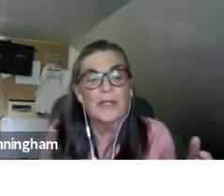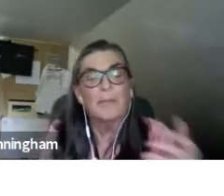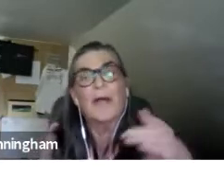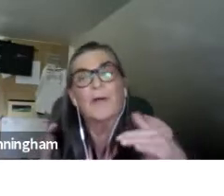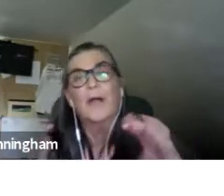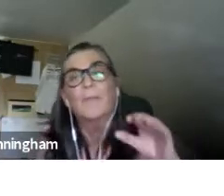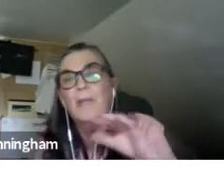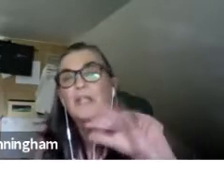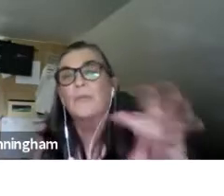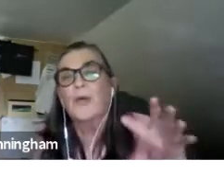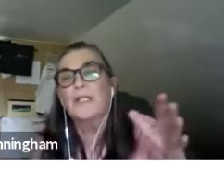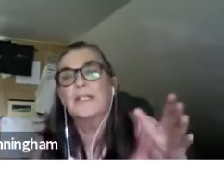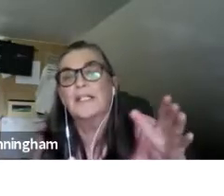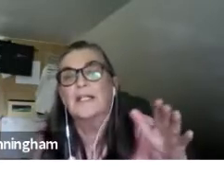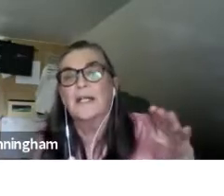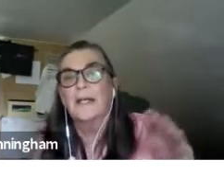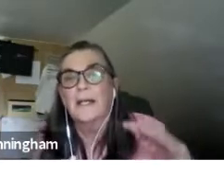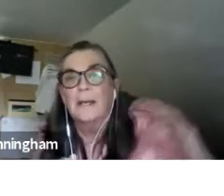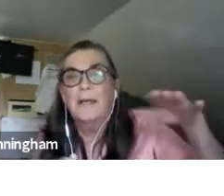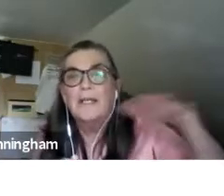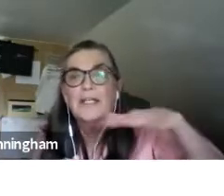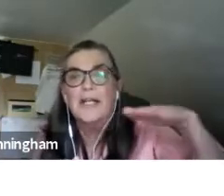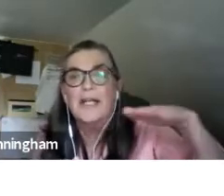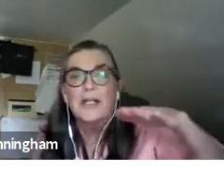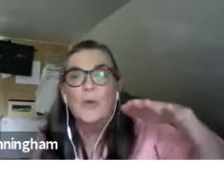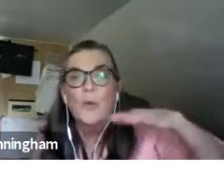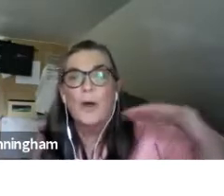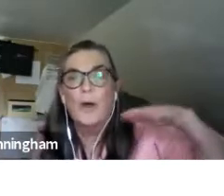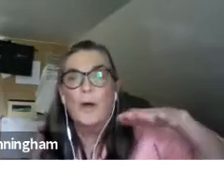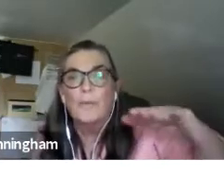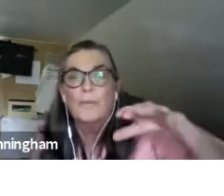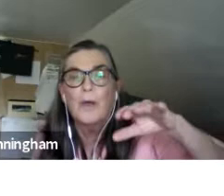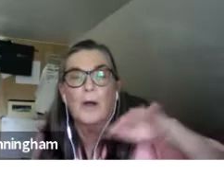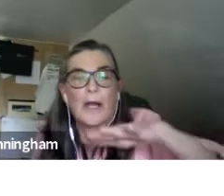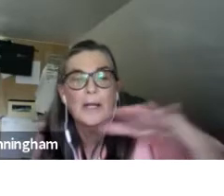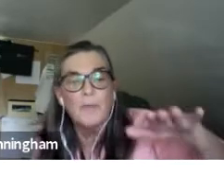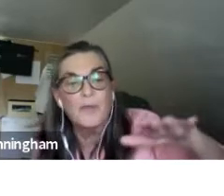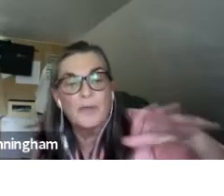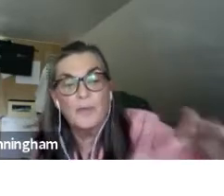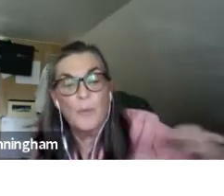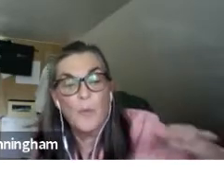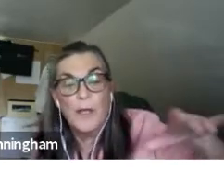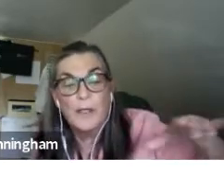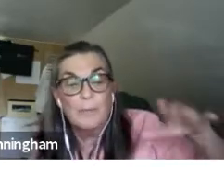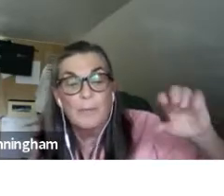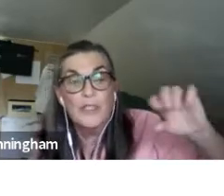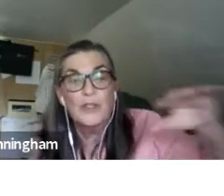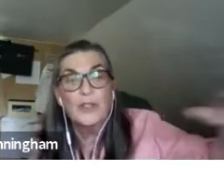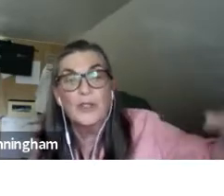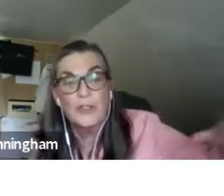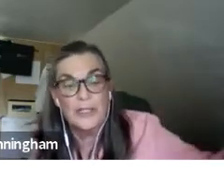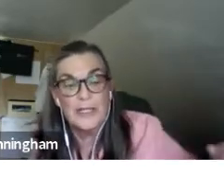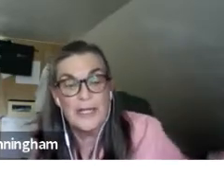background much more easily by detecting our hand moving from one material to the next.